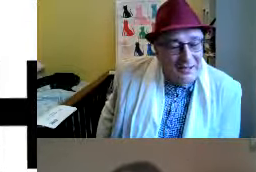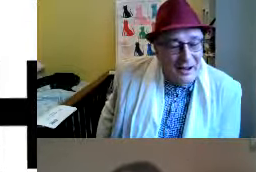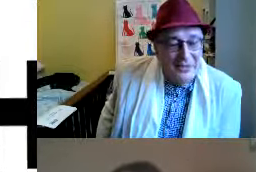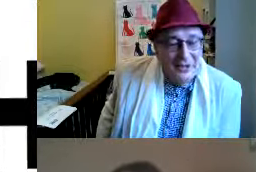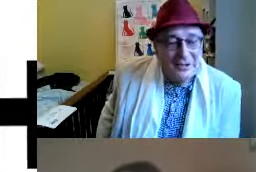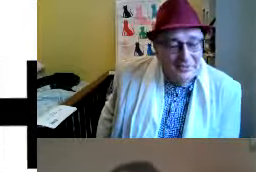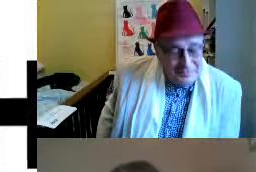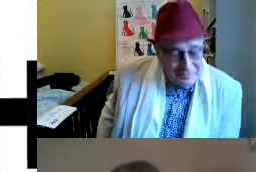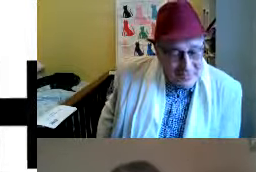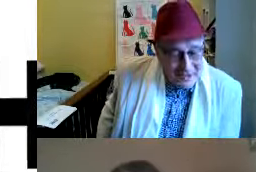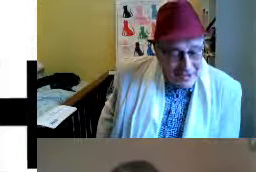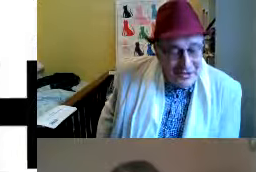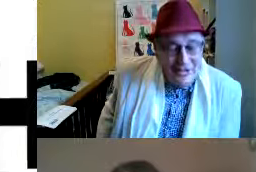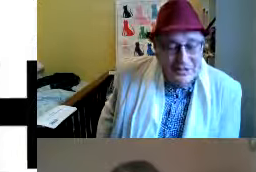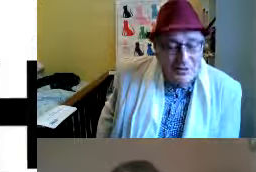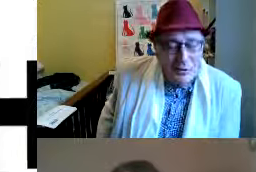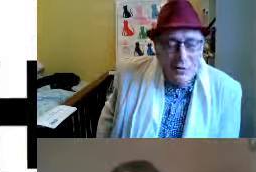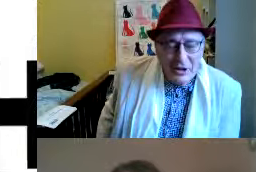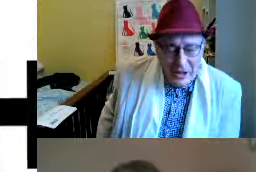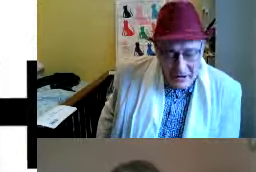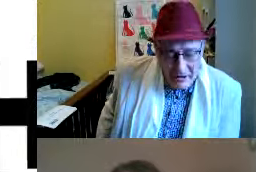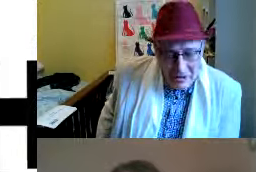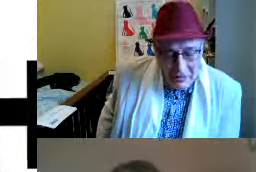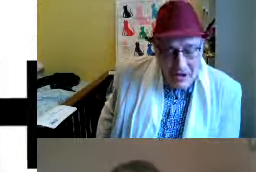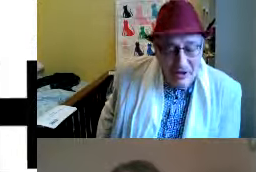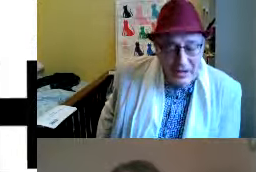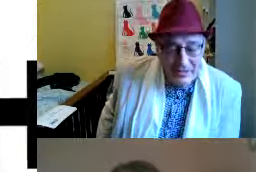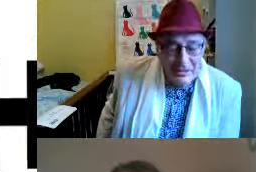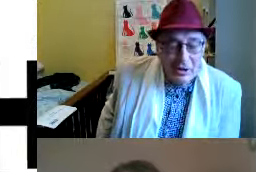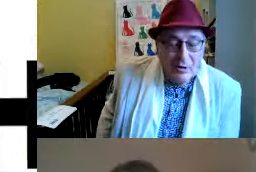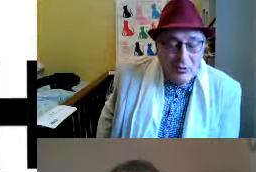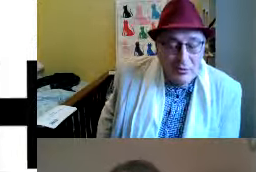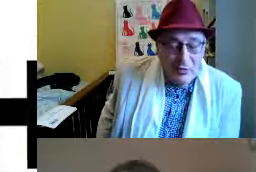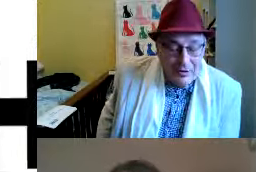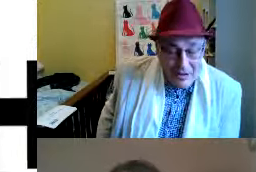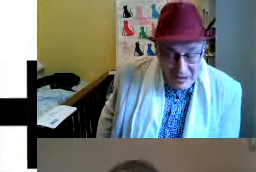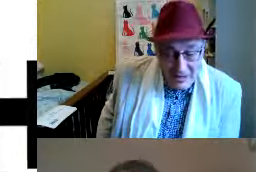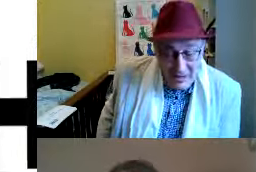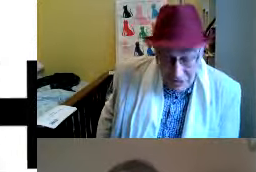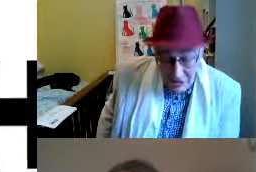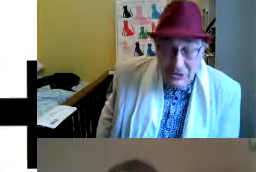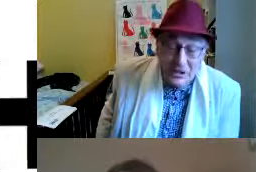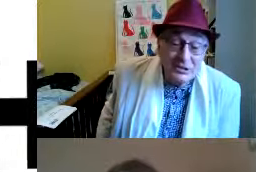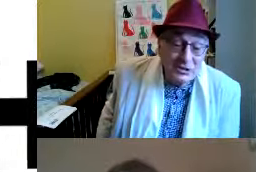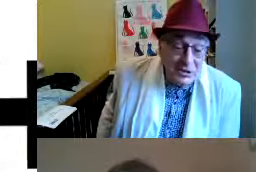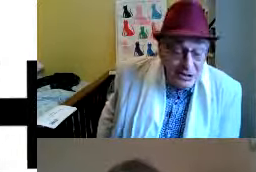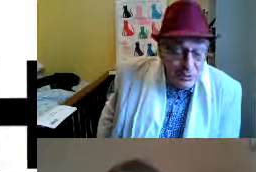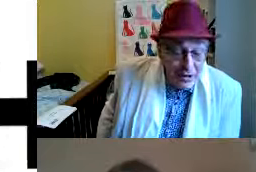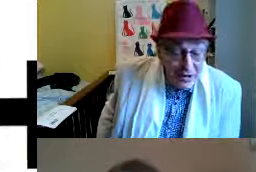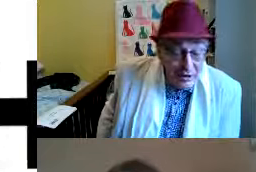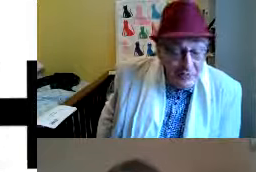i think i think all the galleries have come in very clearly as you can see it's 31 out of